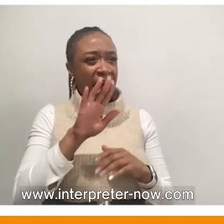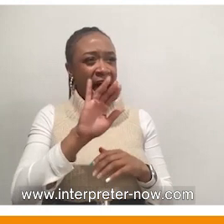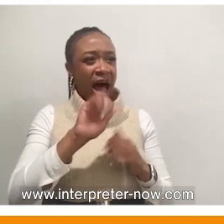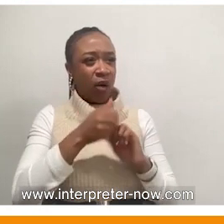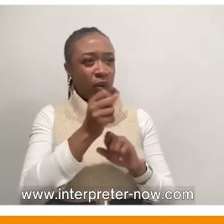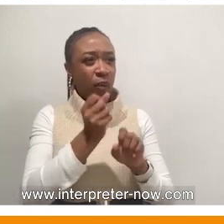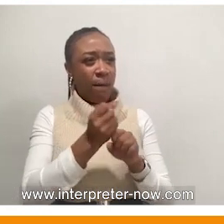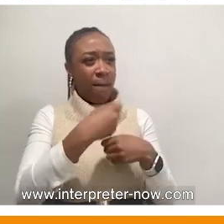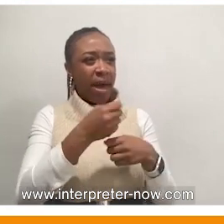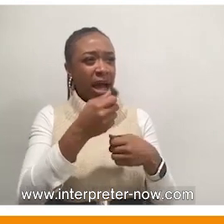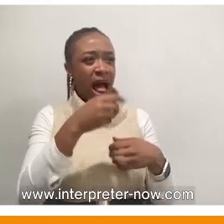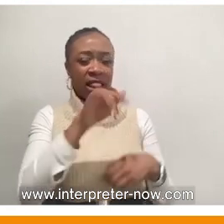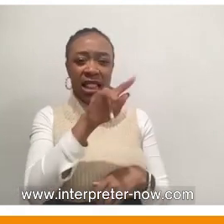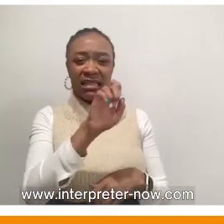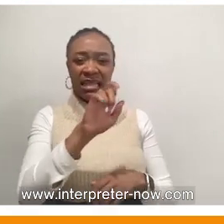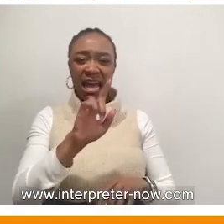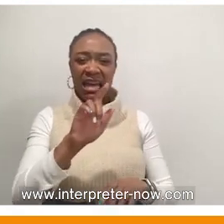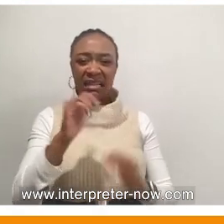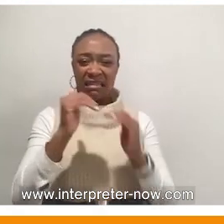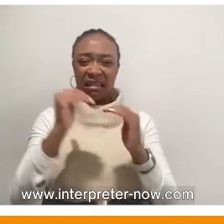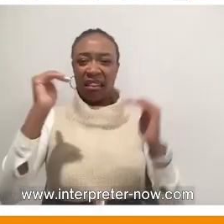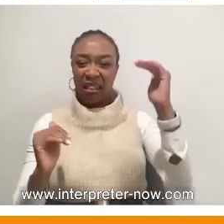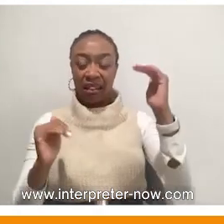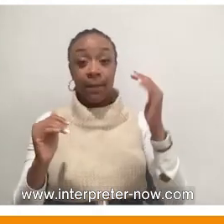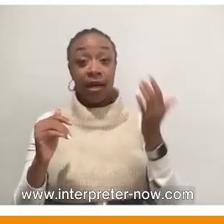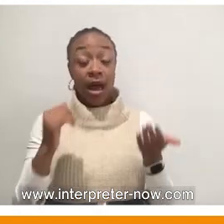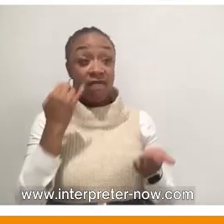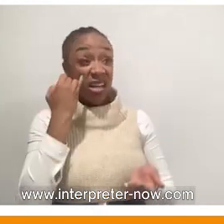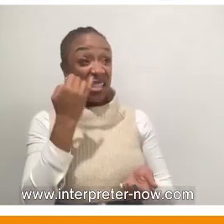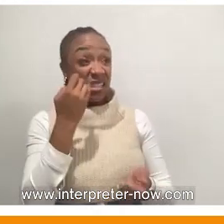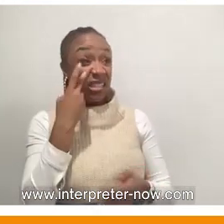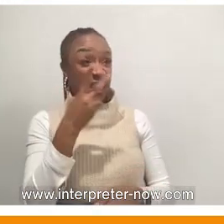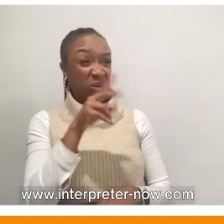But I used to literally turn around. That's what happens in a lot of these employment situations.